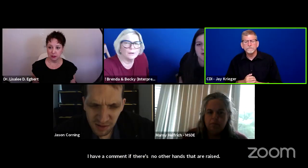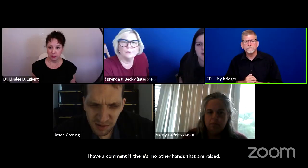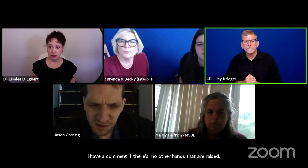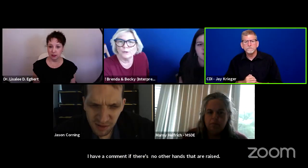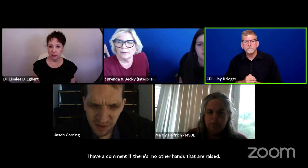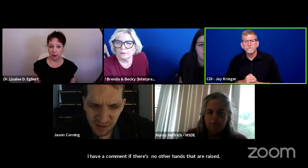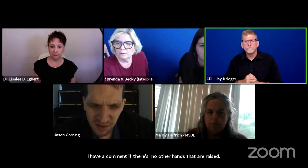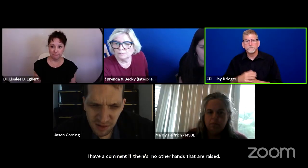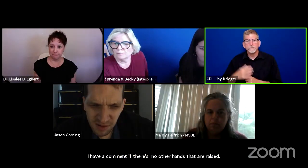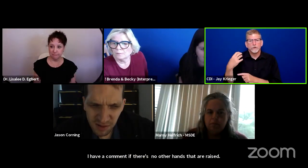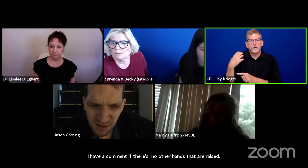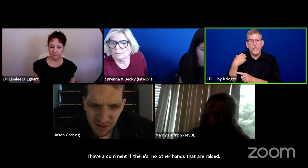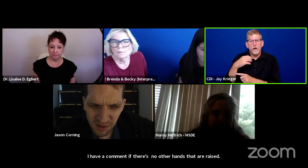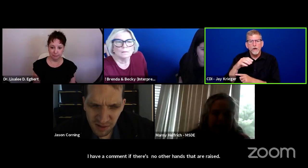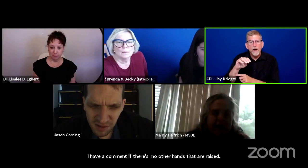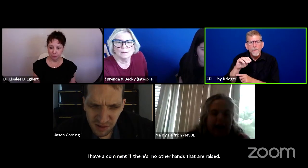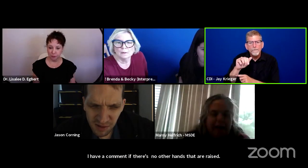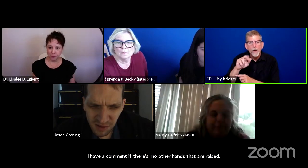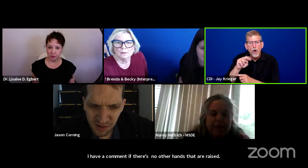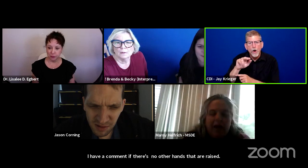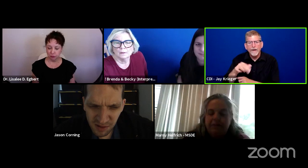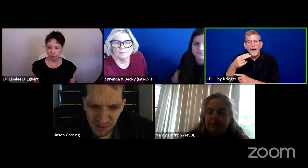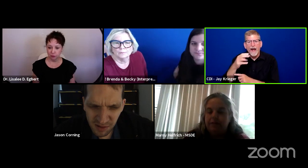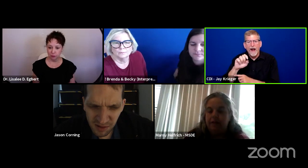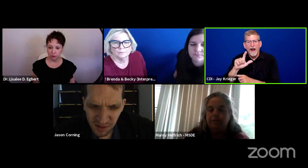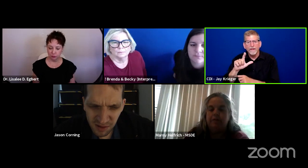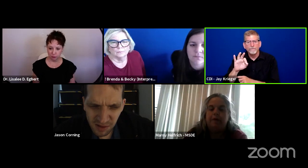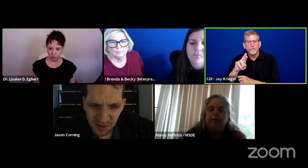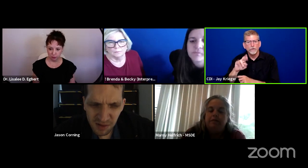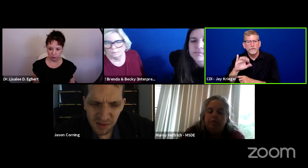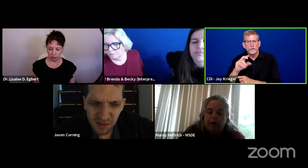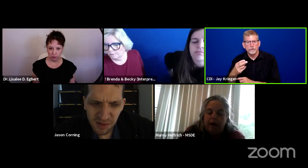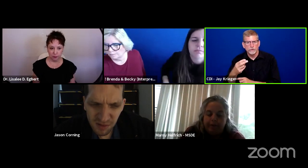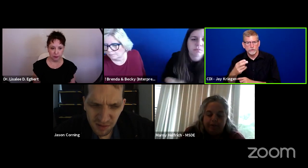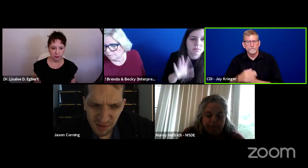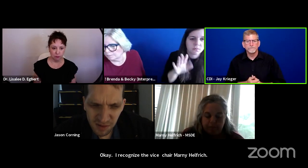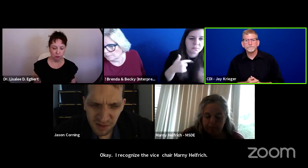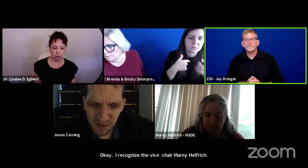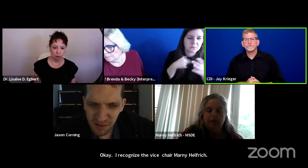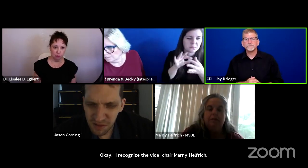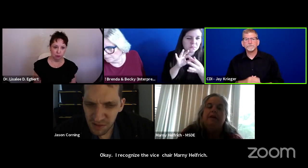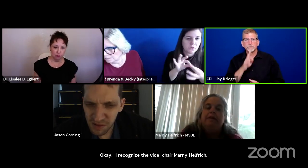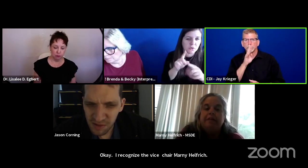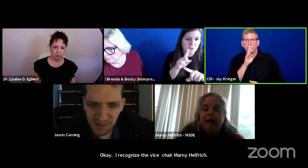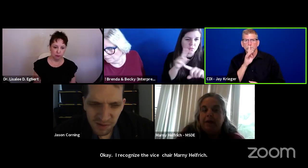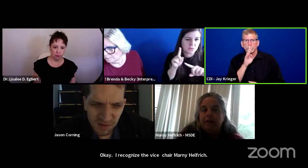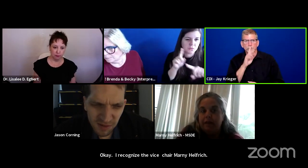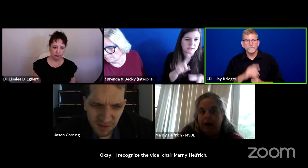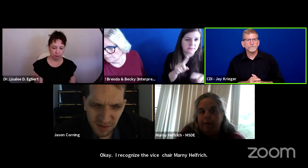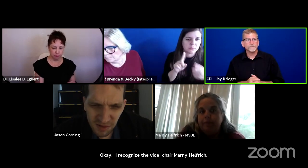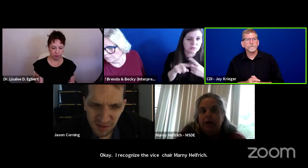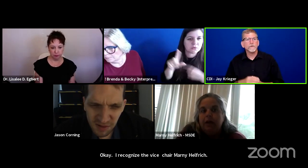Just in response to Larry's comments.